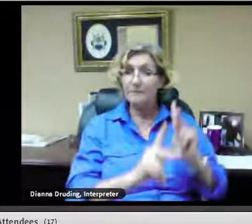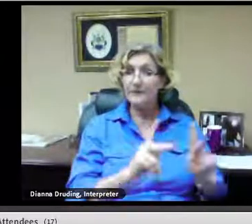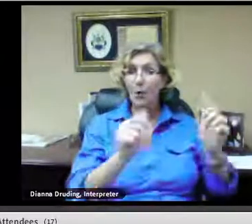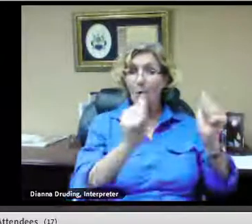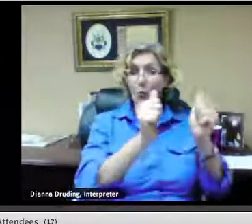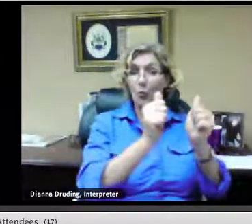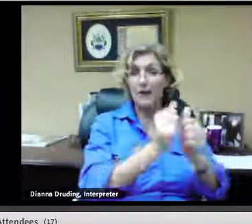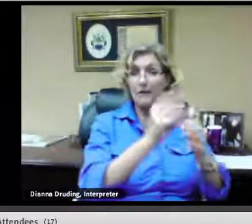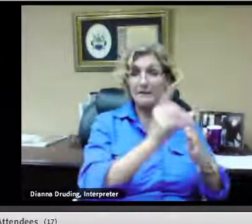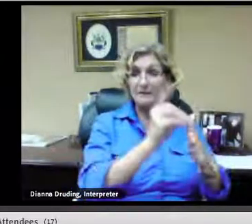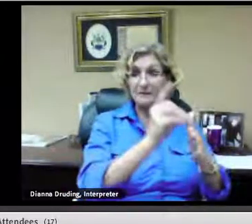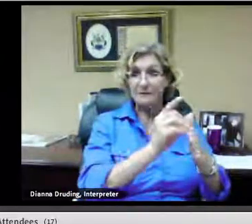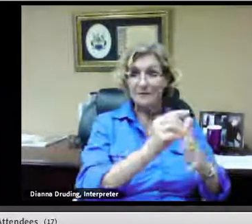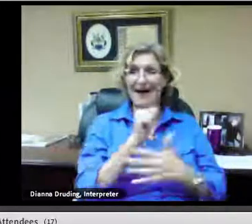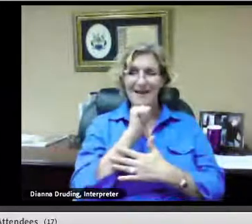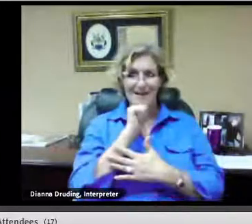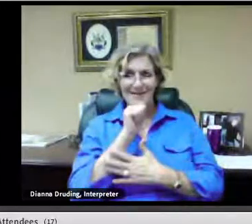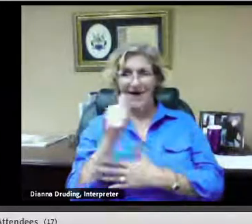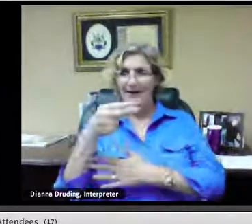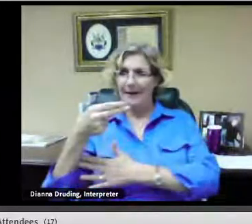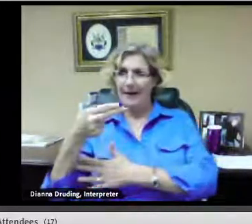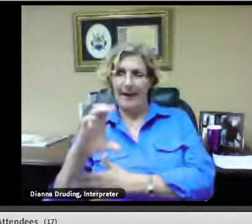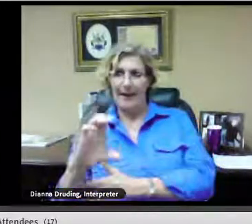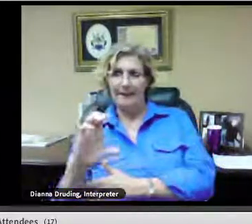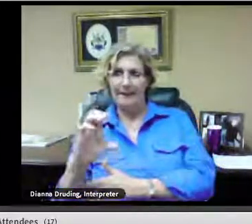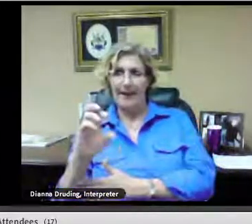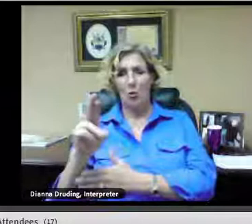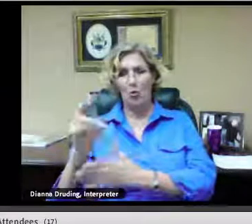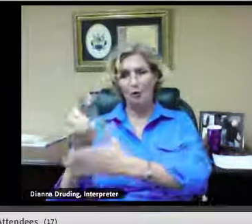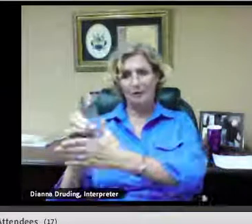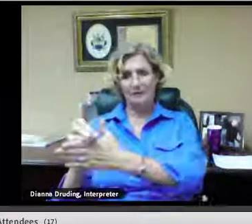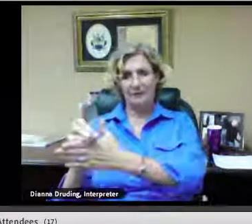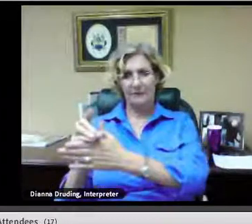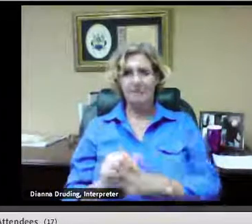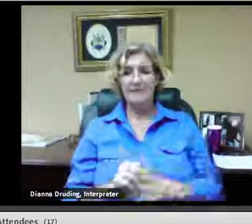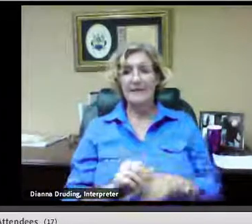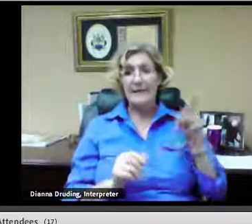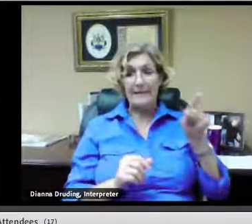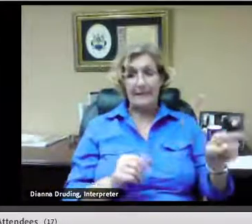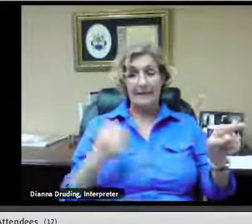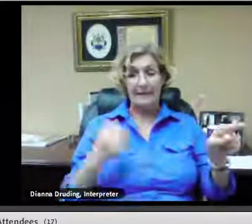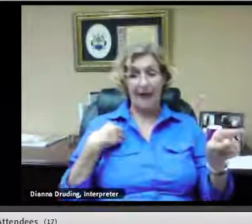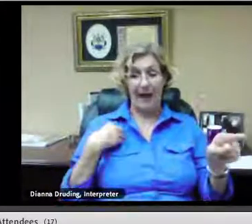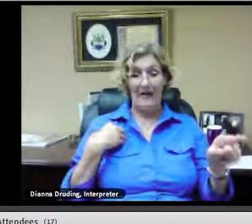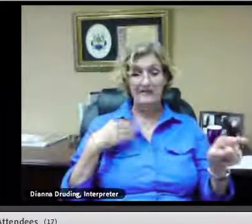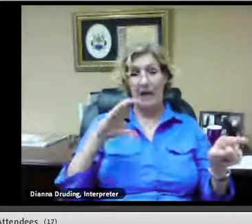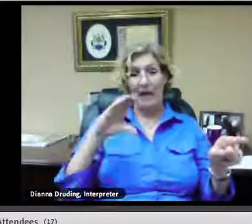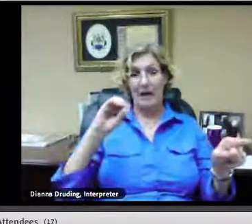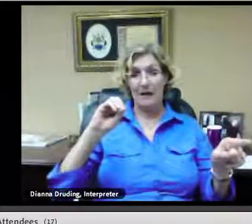You know, you put the person first. He has a cognitive disability, not that he is mentally retarded or challenged,